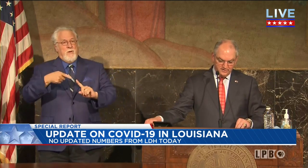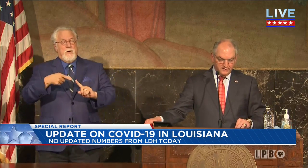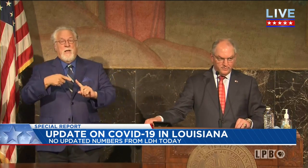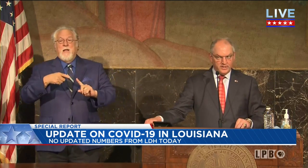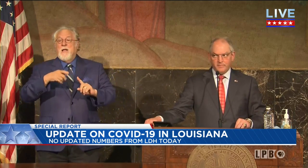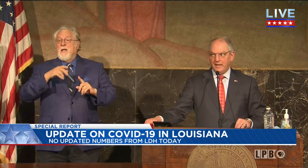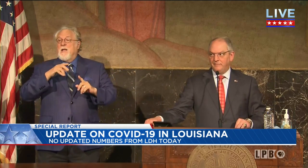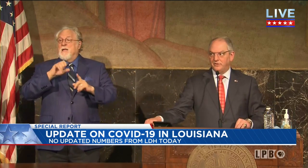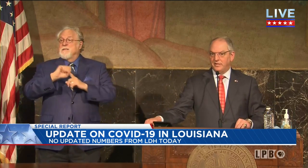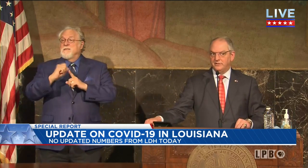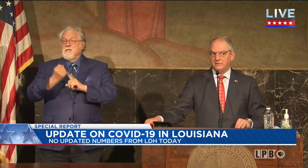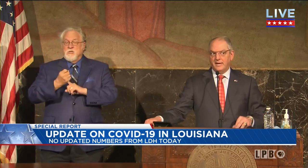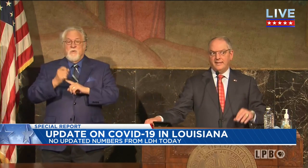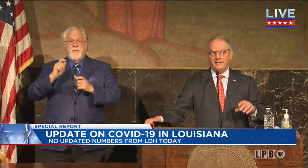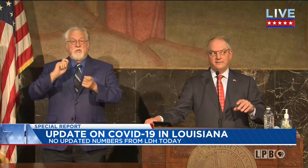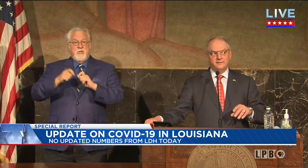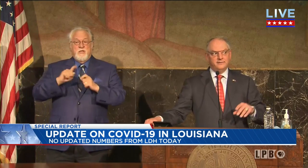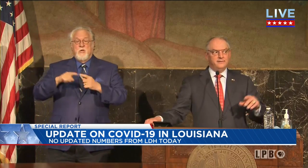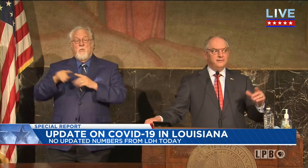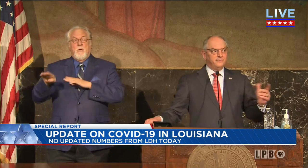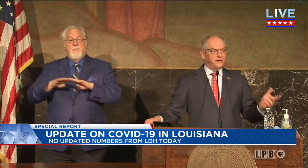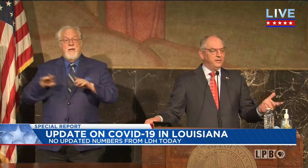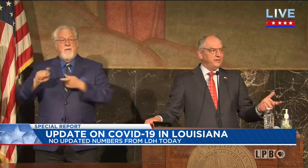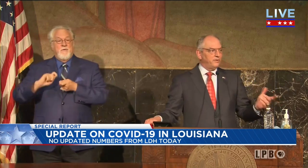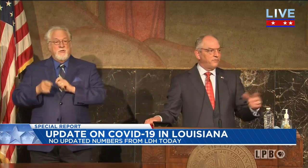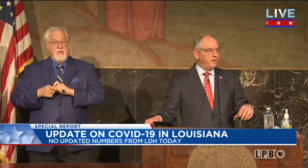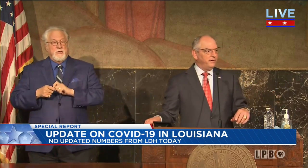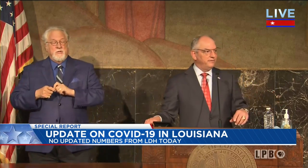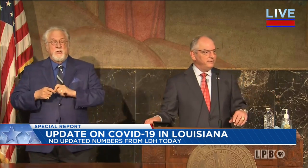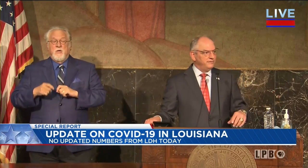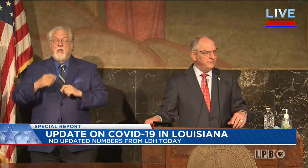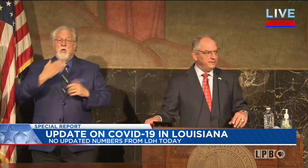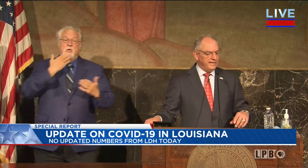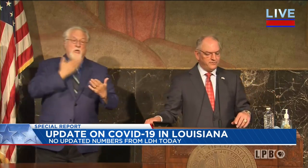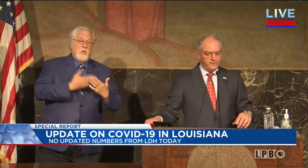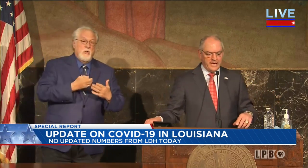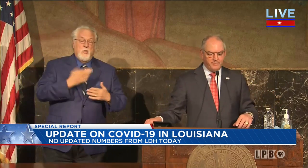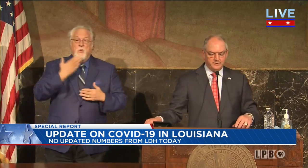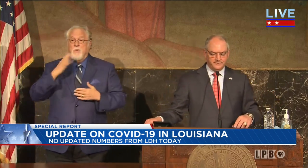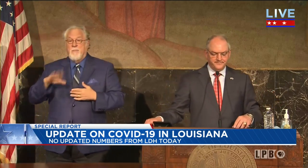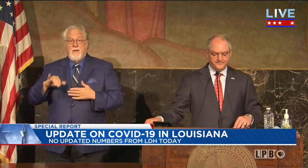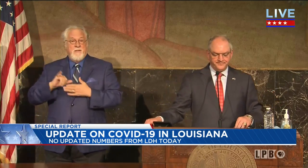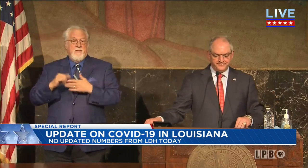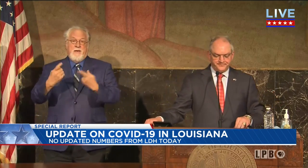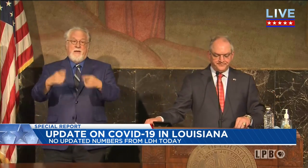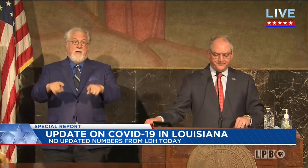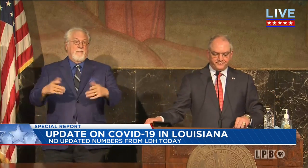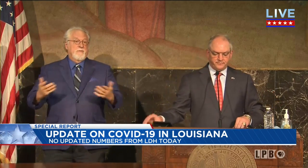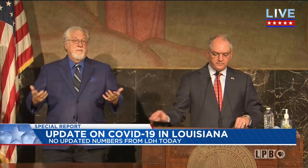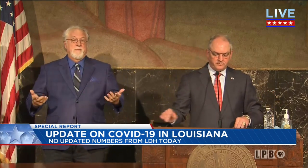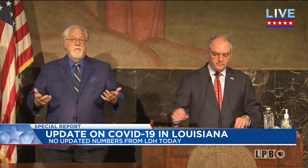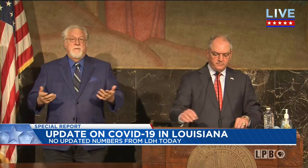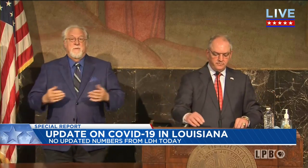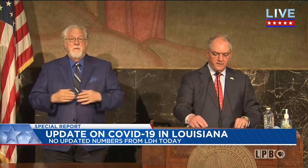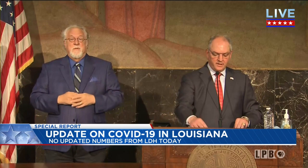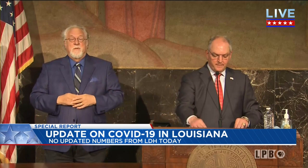STATE NOW THAT HAVE DEVELOPED INTO AREAS OF REAL CONCERN. IT ILLUSTRATES THE POINT THAT SITUATION CHANGES WHEN OUR